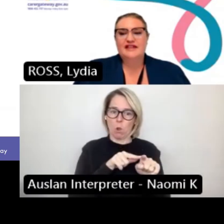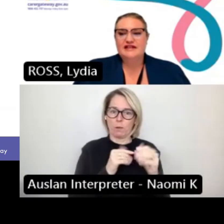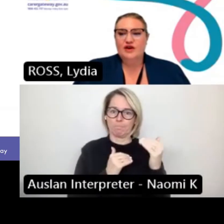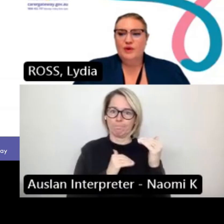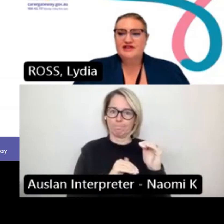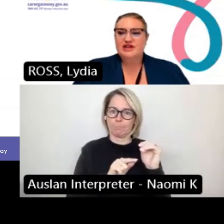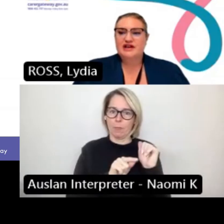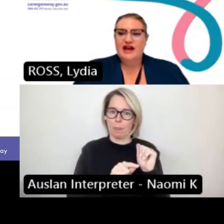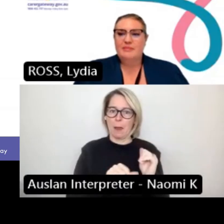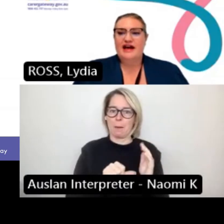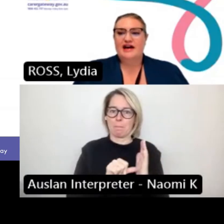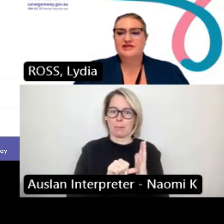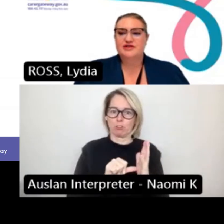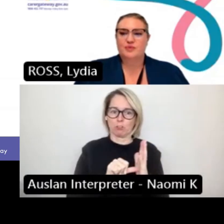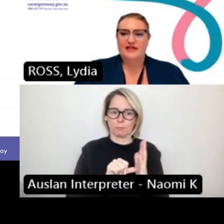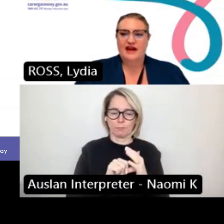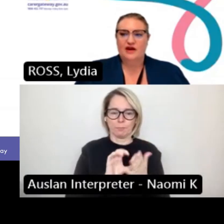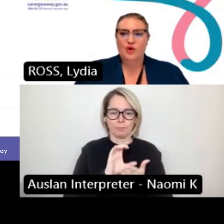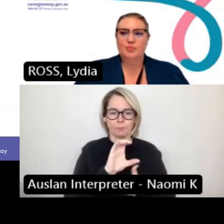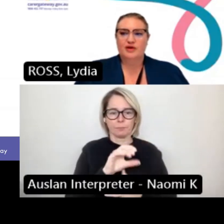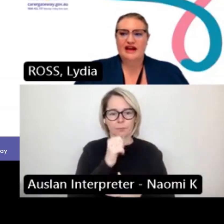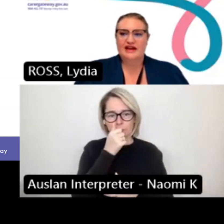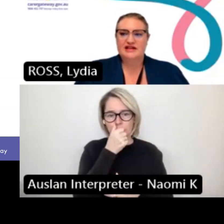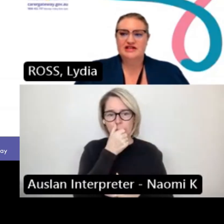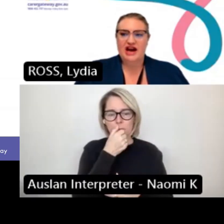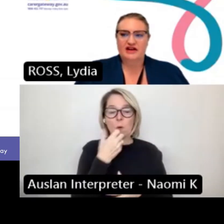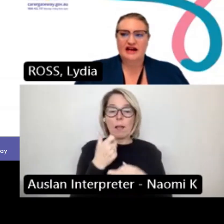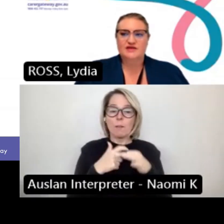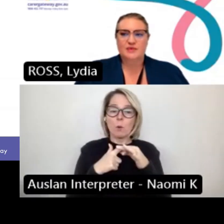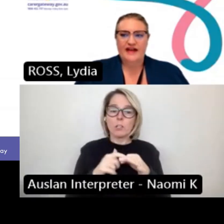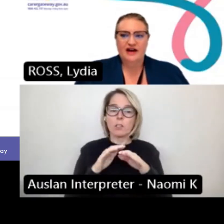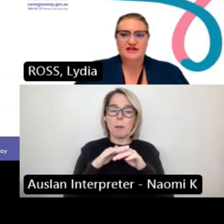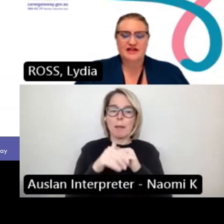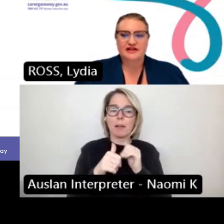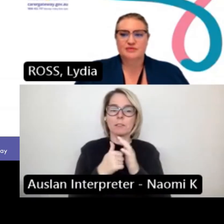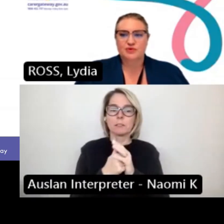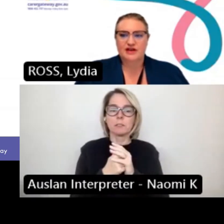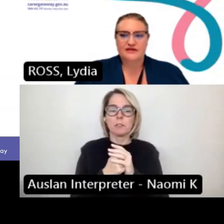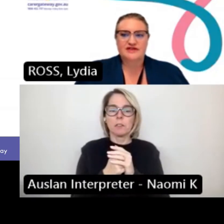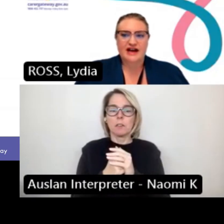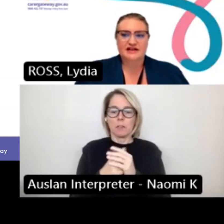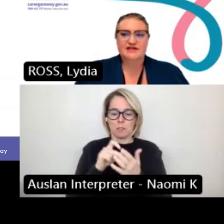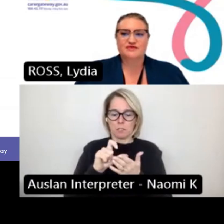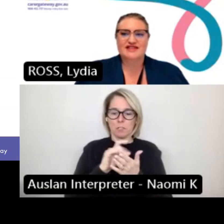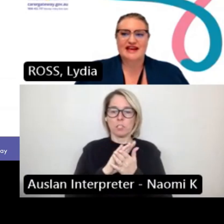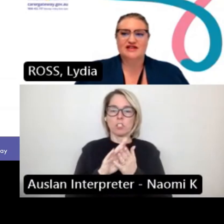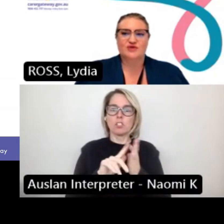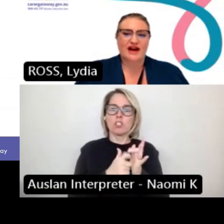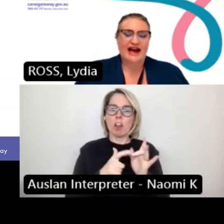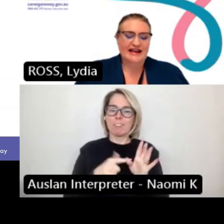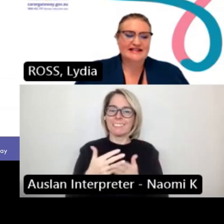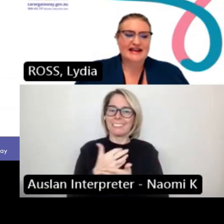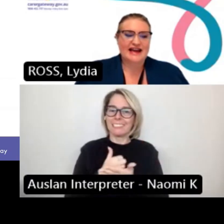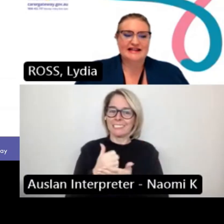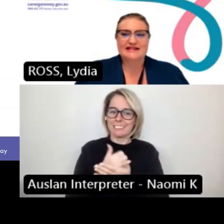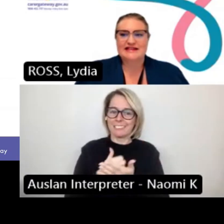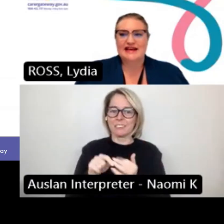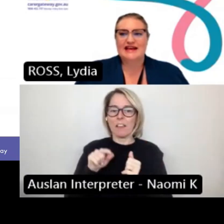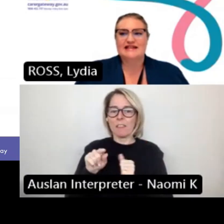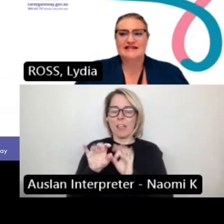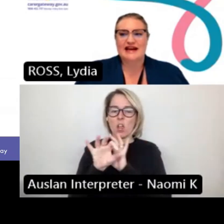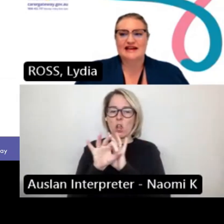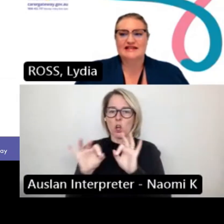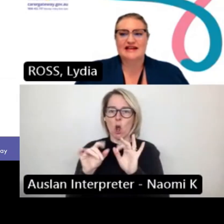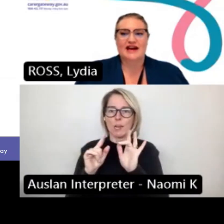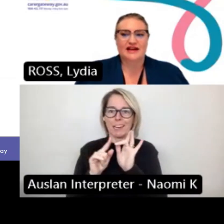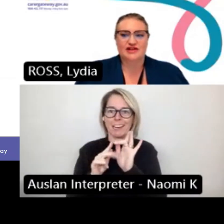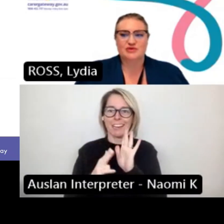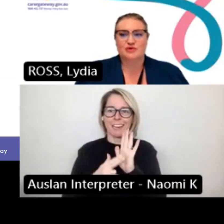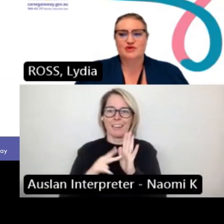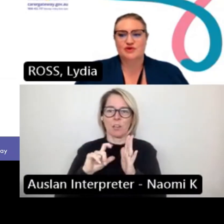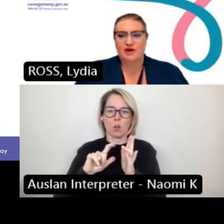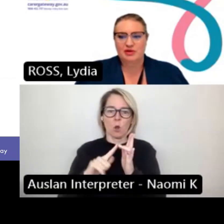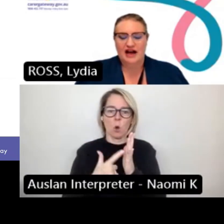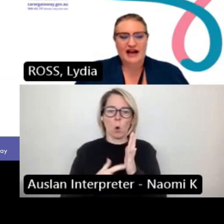There's a question about whether incorporated charities without deductible gift tax receipt or ACNC status are eligible to apply.